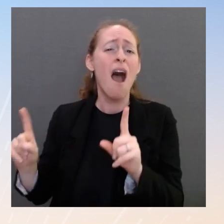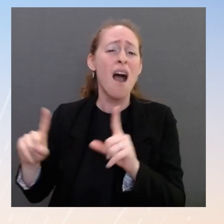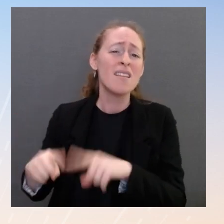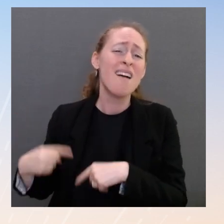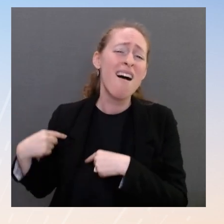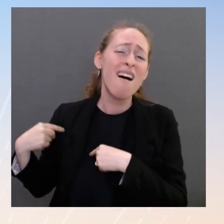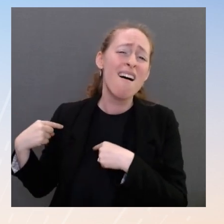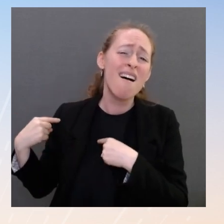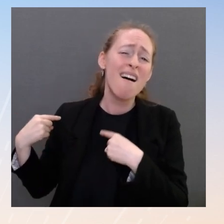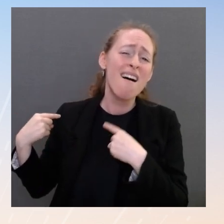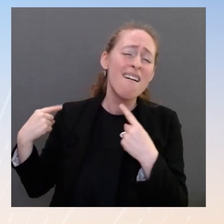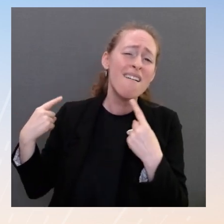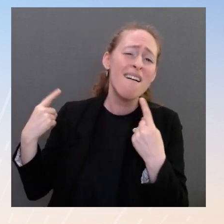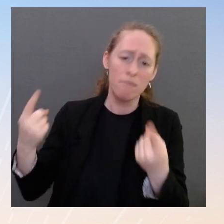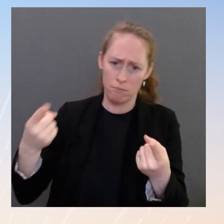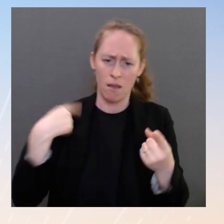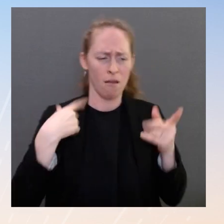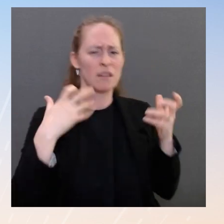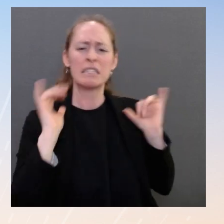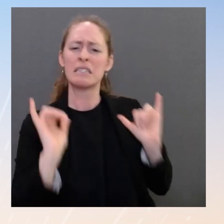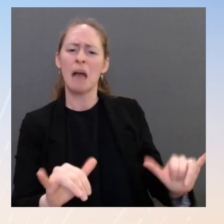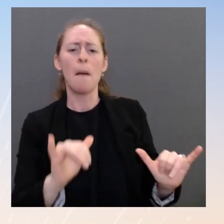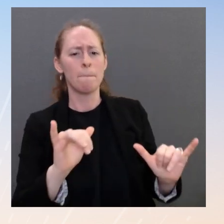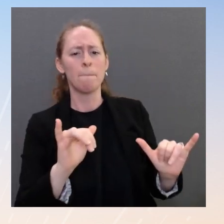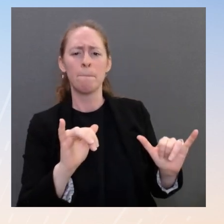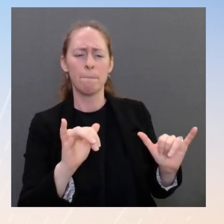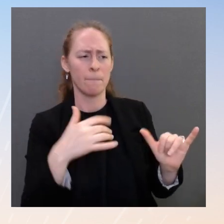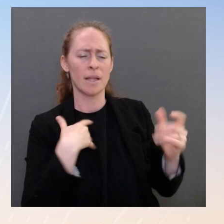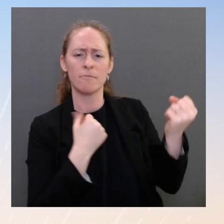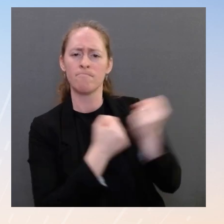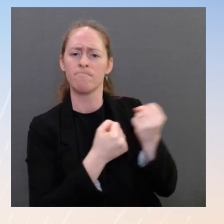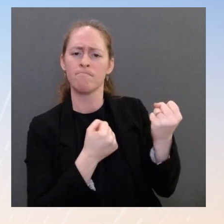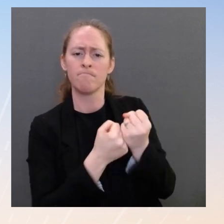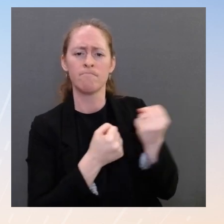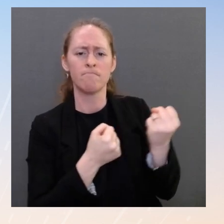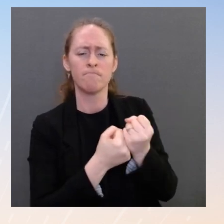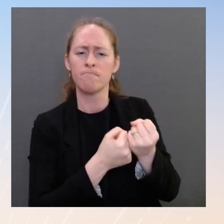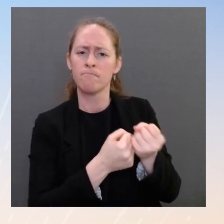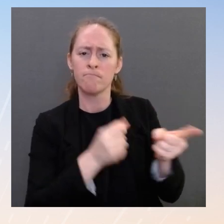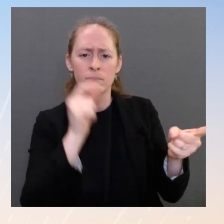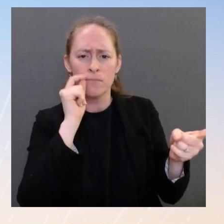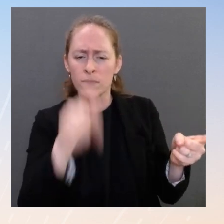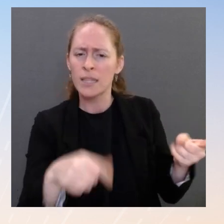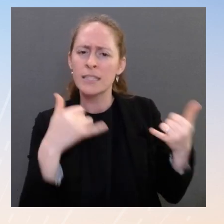or the President's intention to put forward a package in the coming days